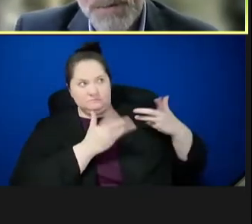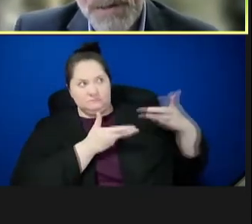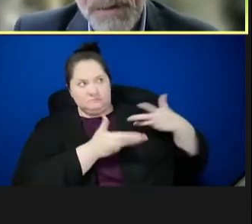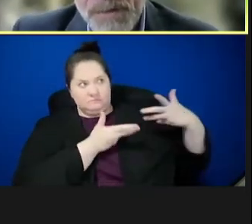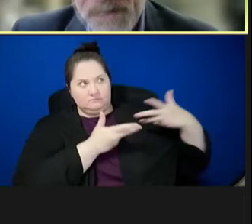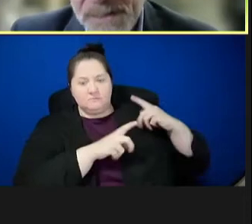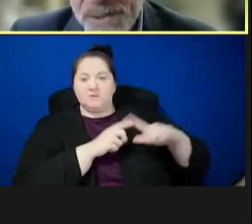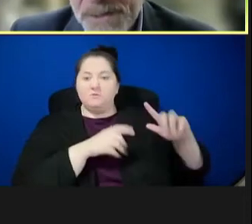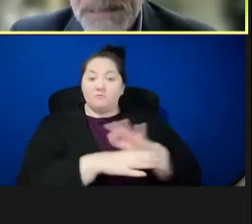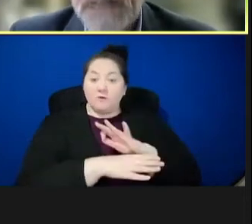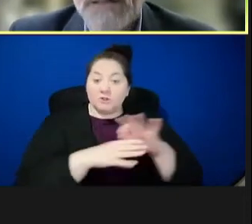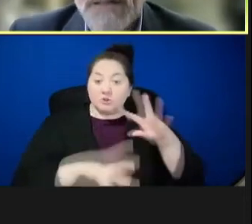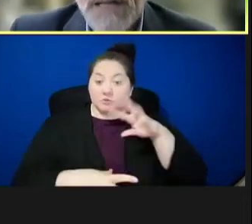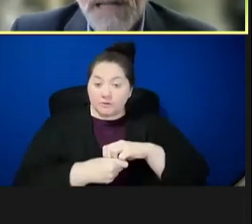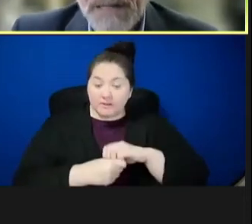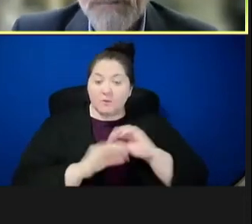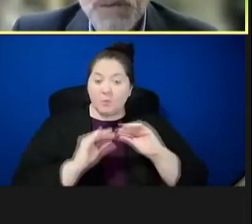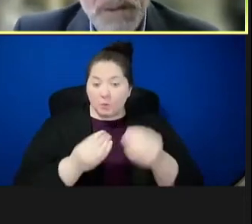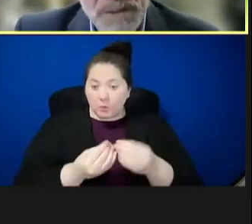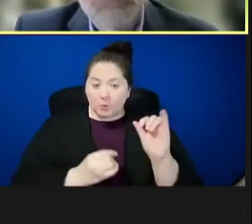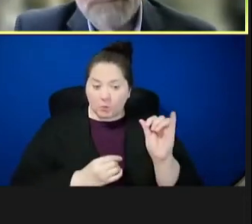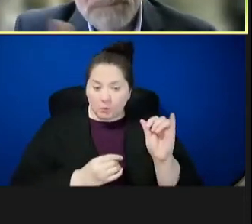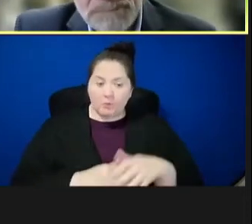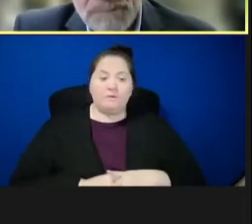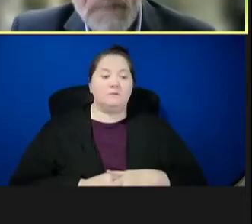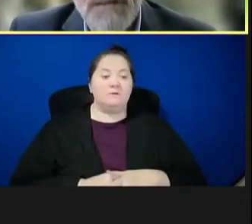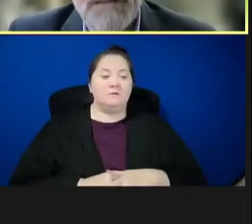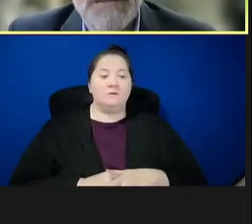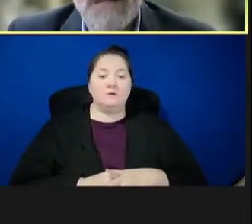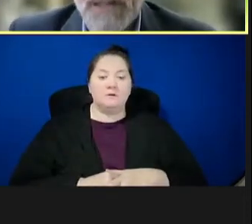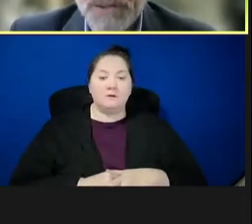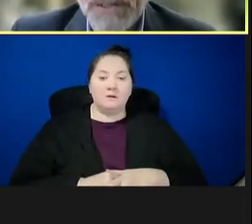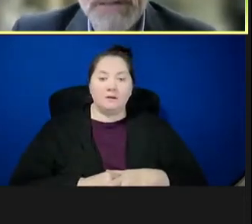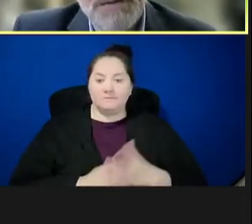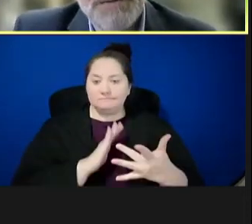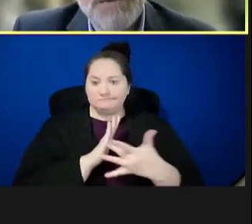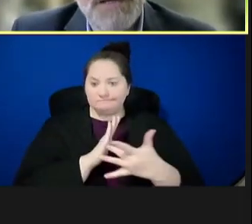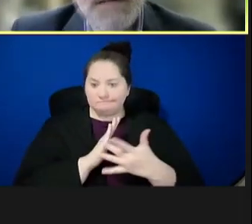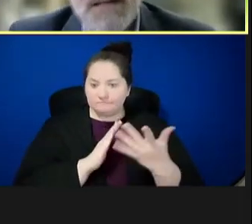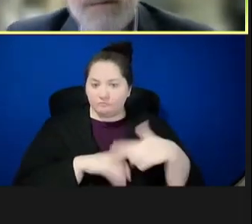within the organization. And, of course, the technology. You go to the next slide,